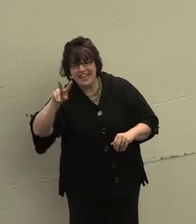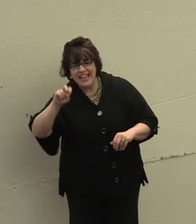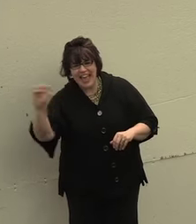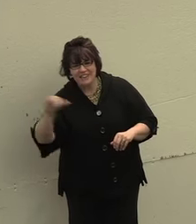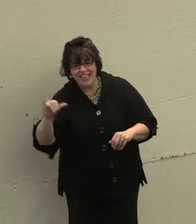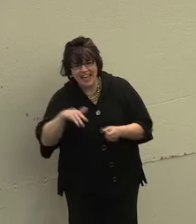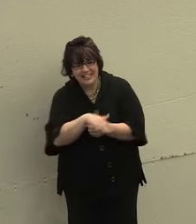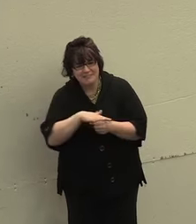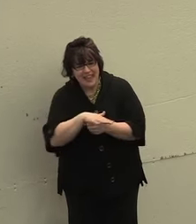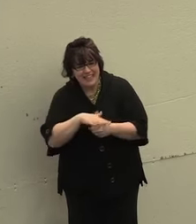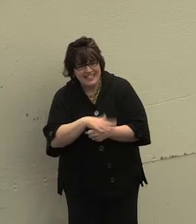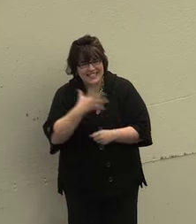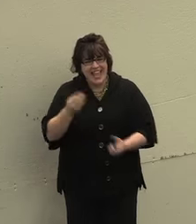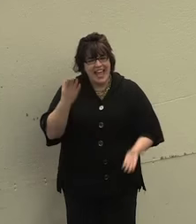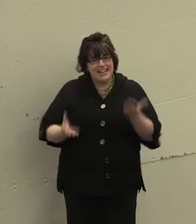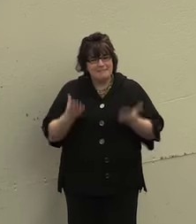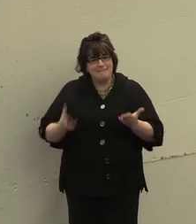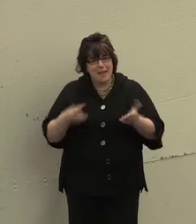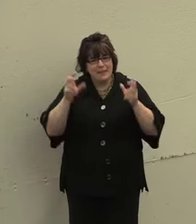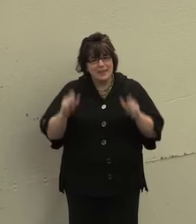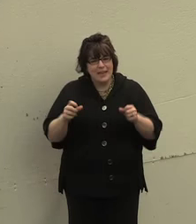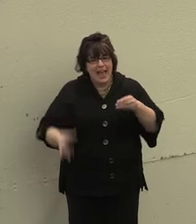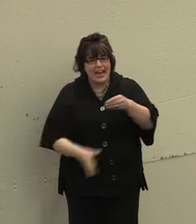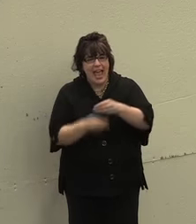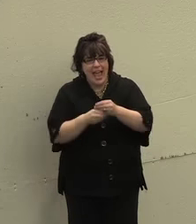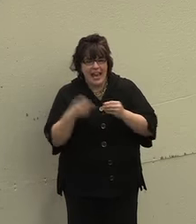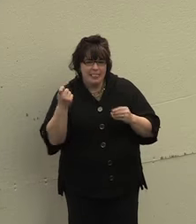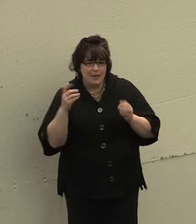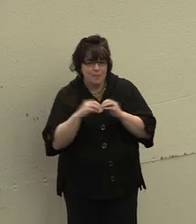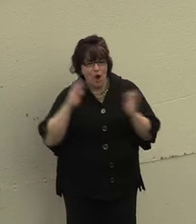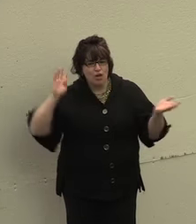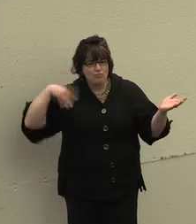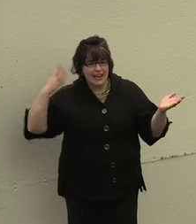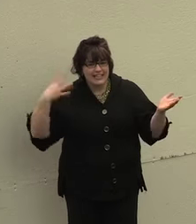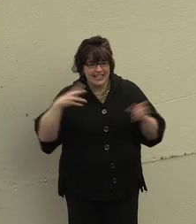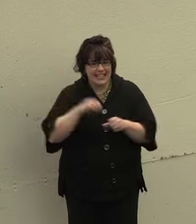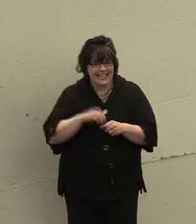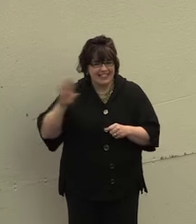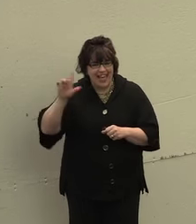And maybe that can add a little bit of craziness in this dreamy library. Thank you.